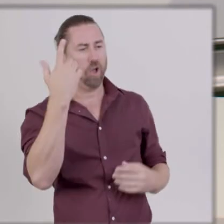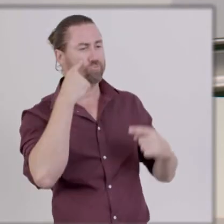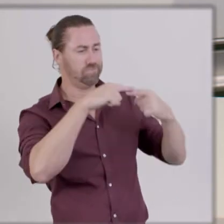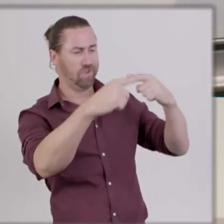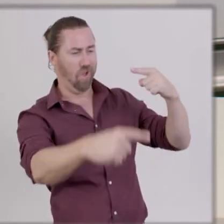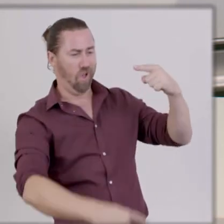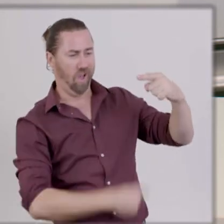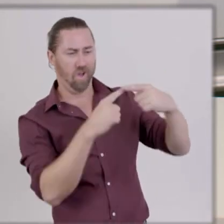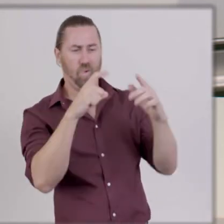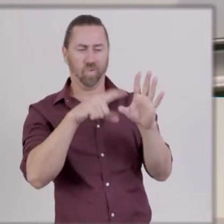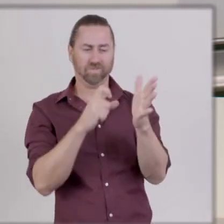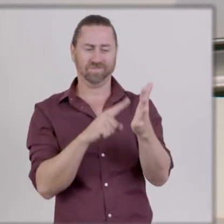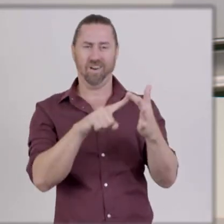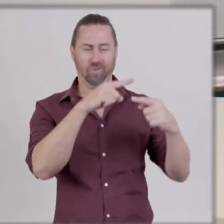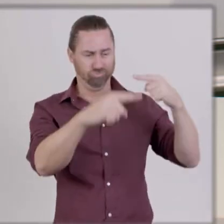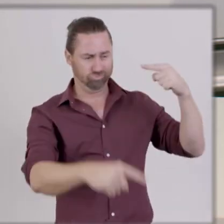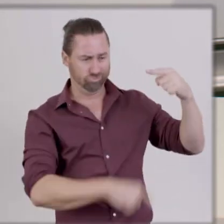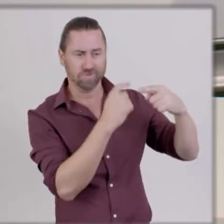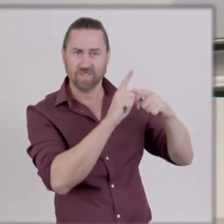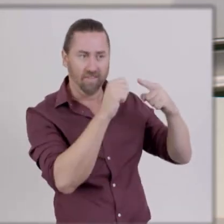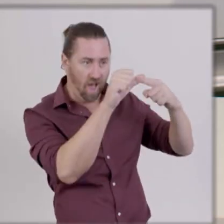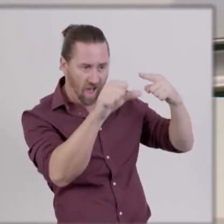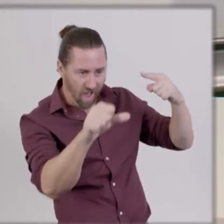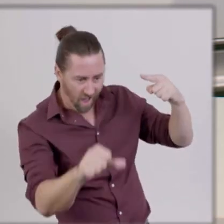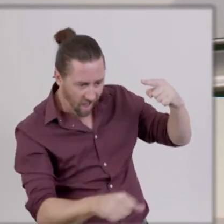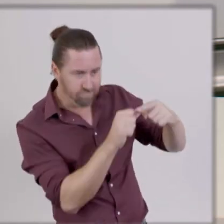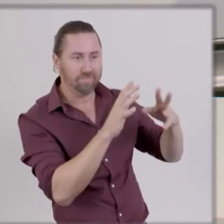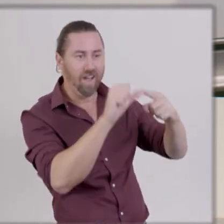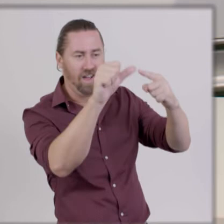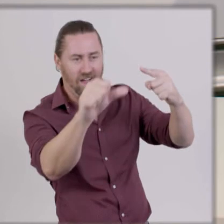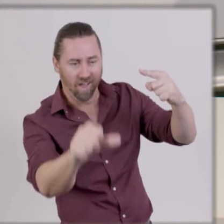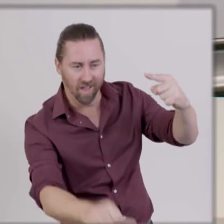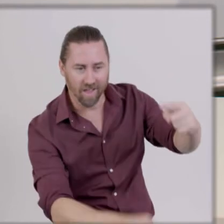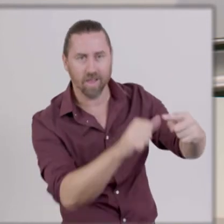to show that the cycles continue, as new offspring are produced and grow.